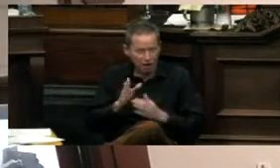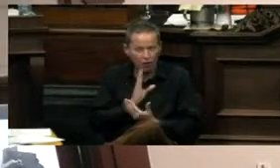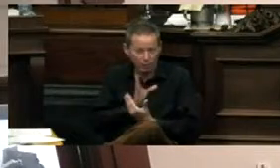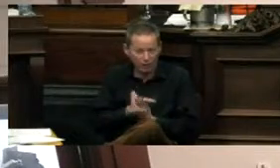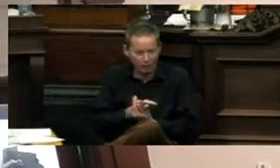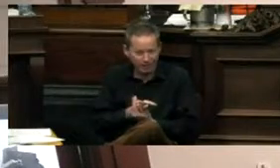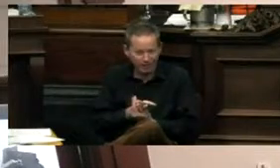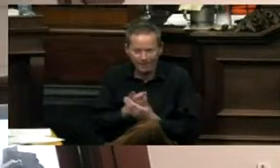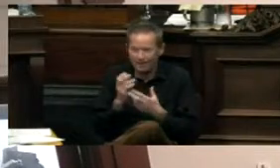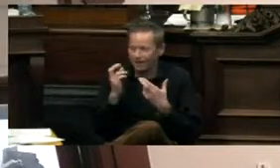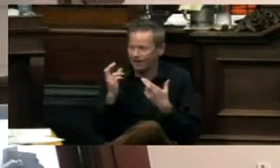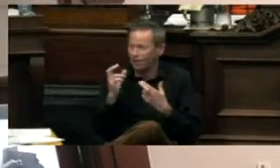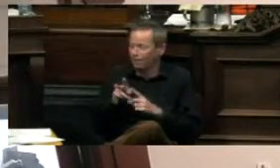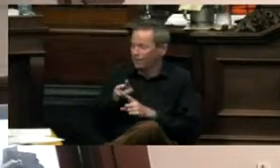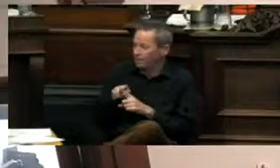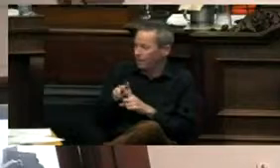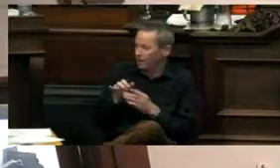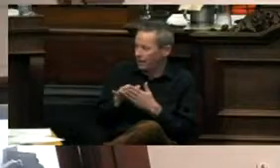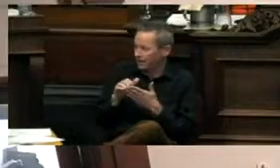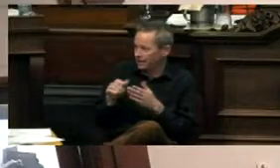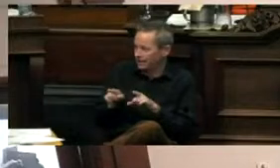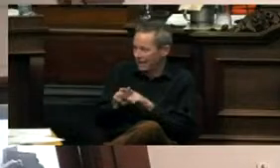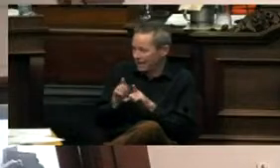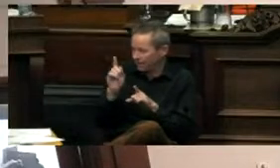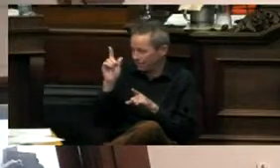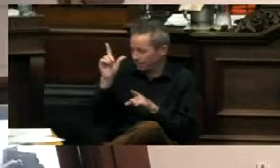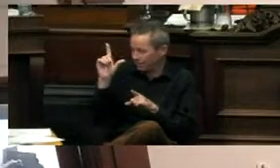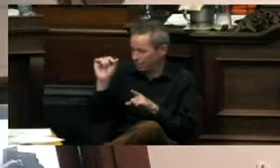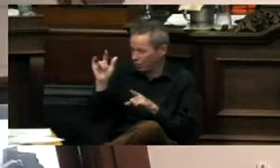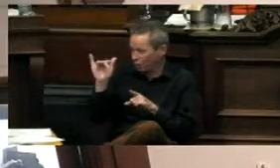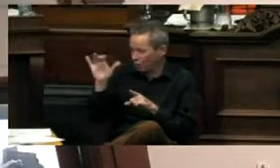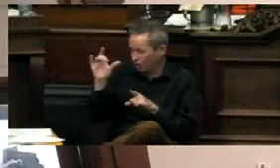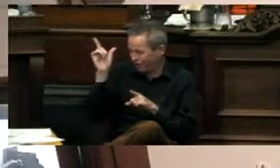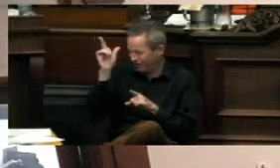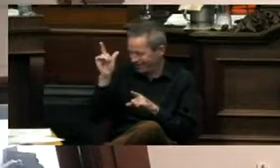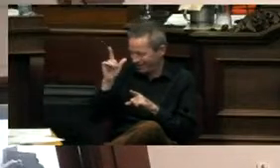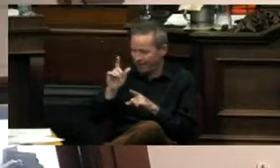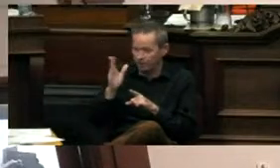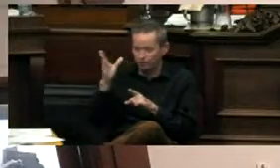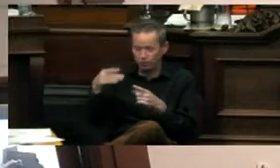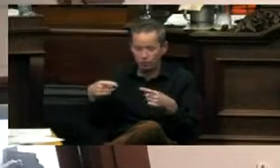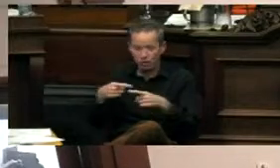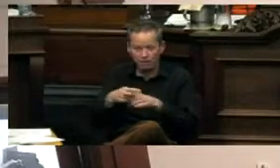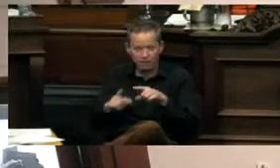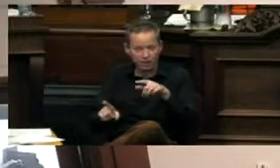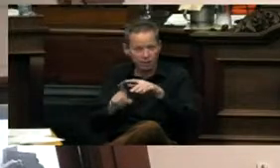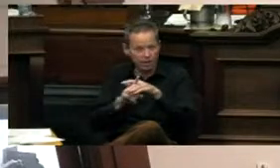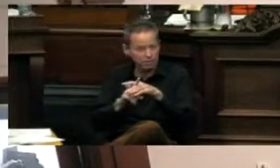meeting like that. That's what's being said. And I think we just need to clarify it on the record